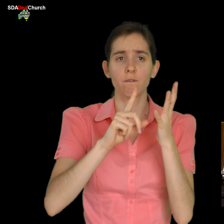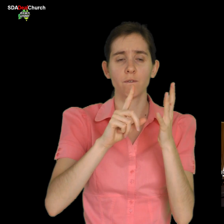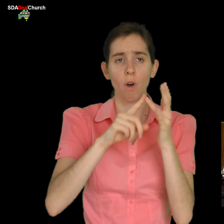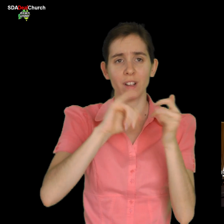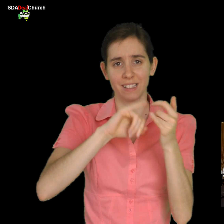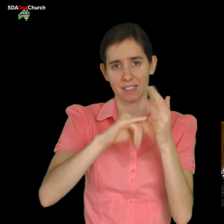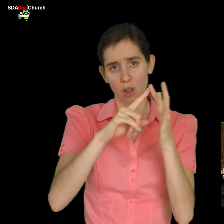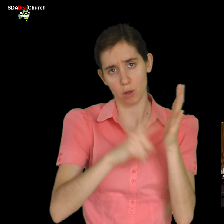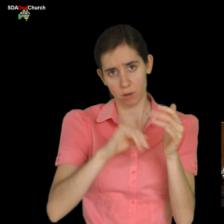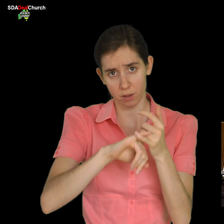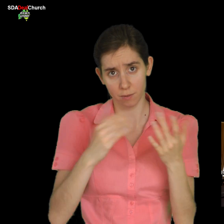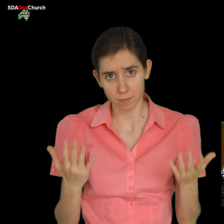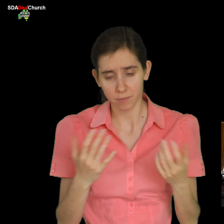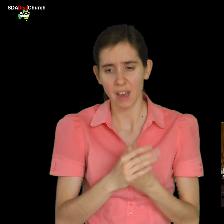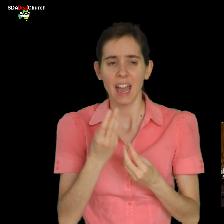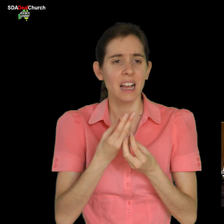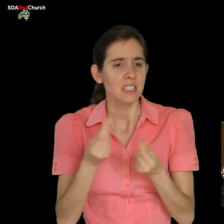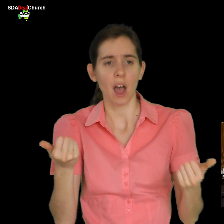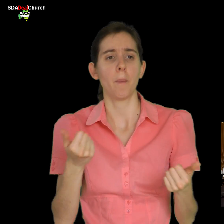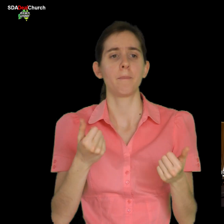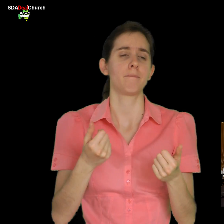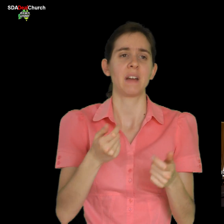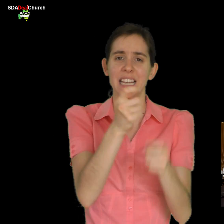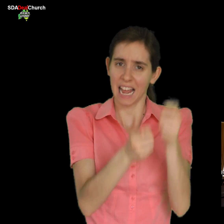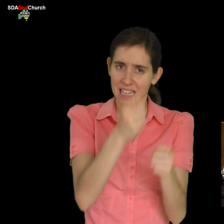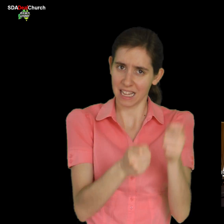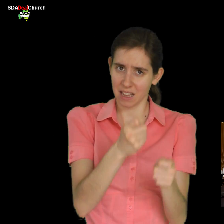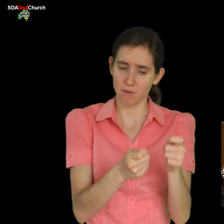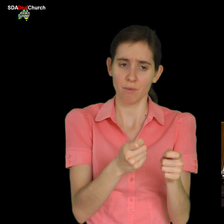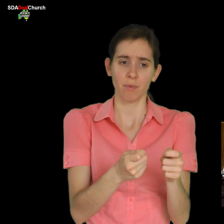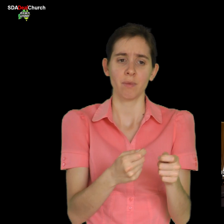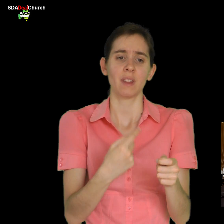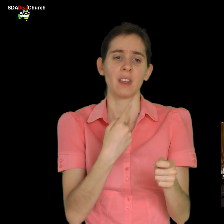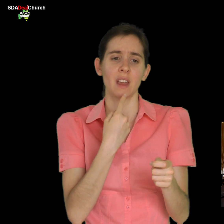radiometric dating methods give values of millions to hundreds of millions of